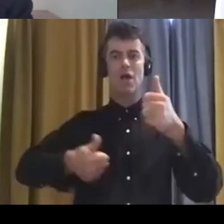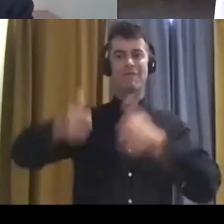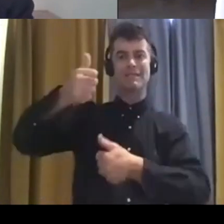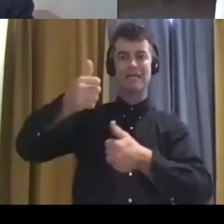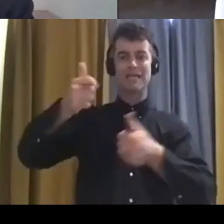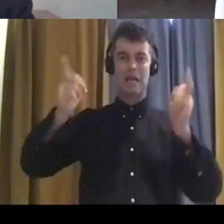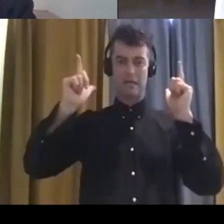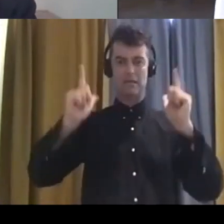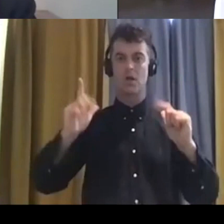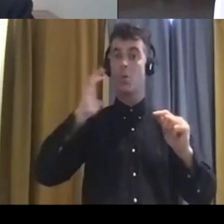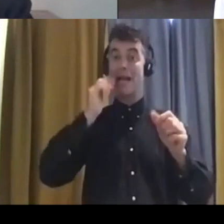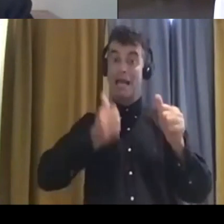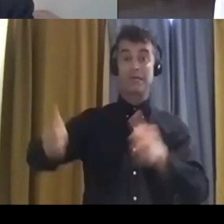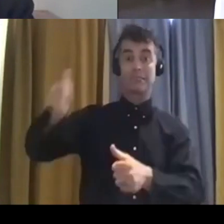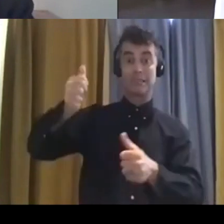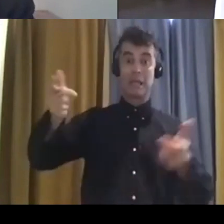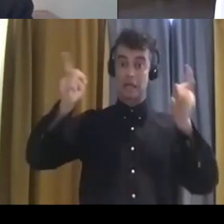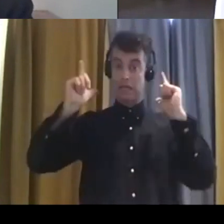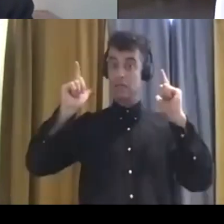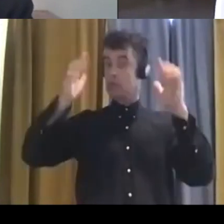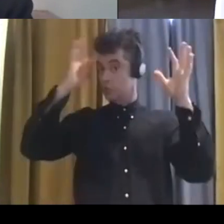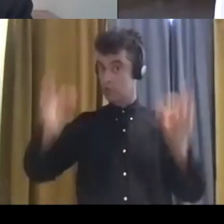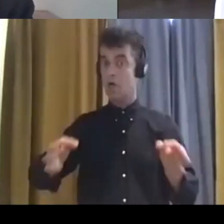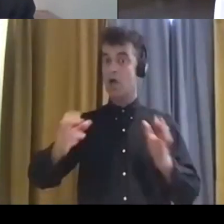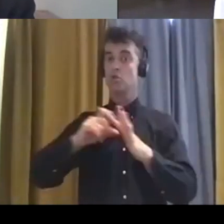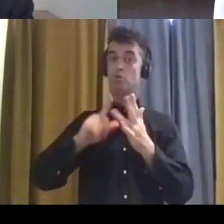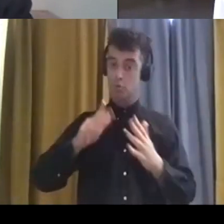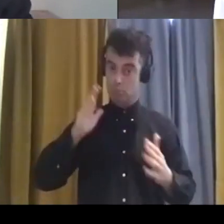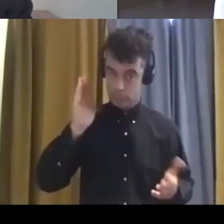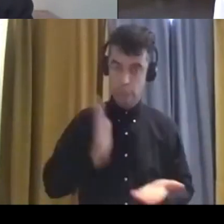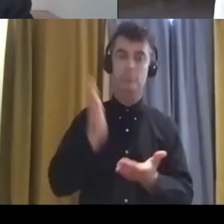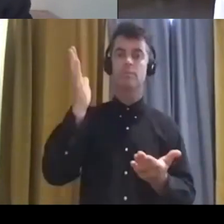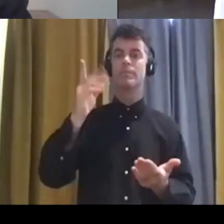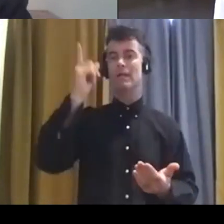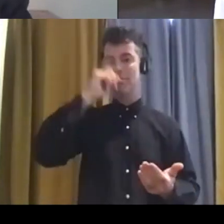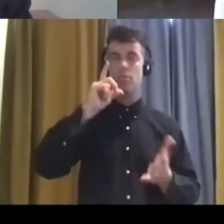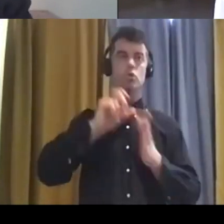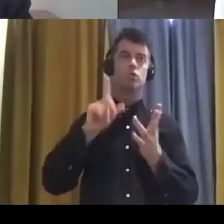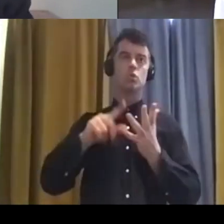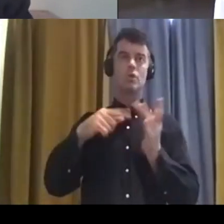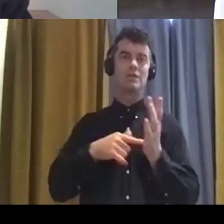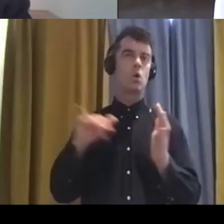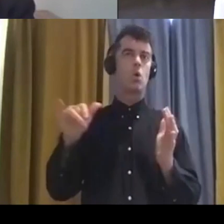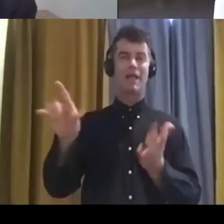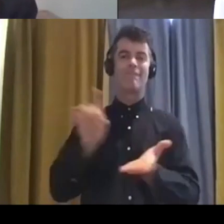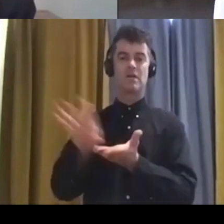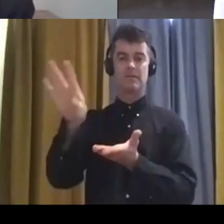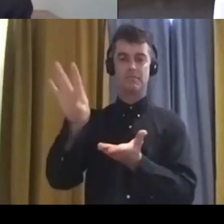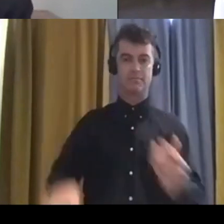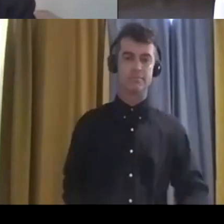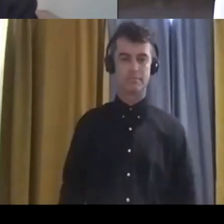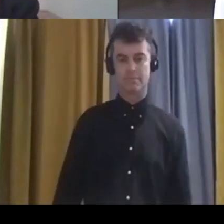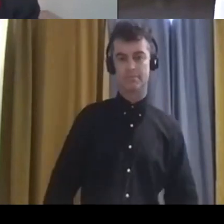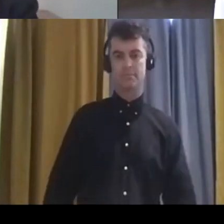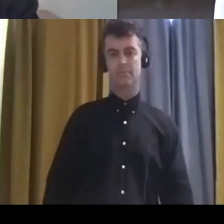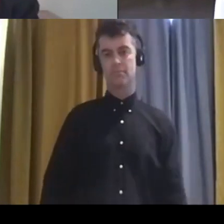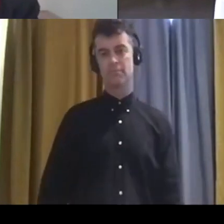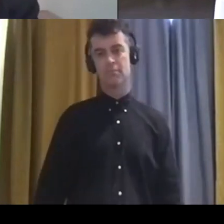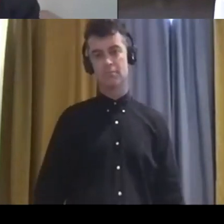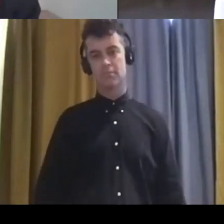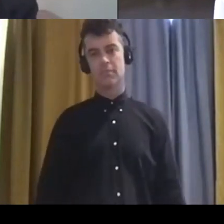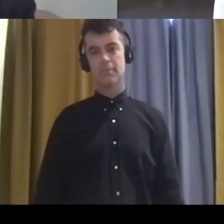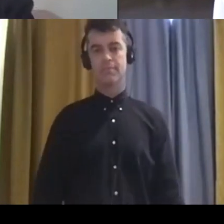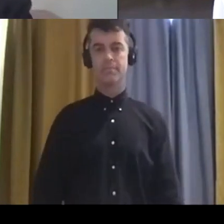when senior leaders decide to do this, people do it when they get fired, so I think you